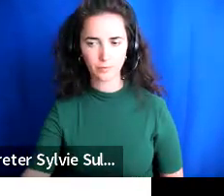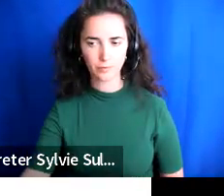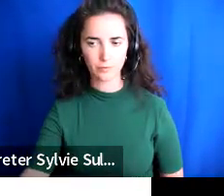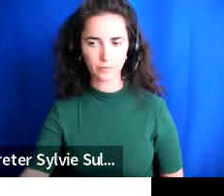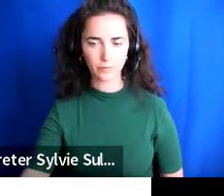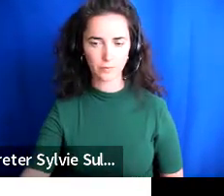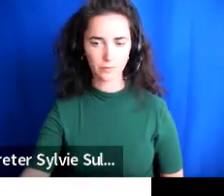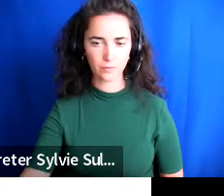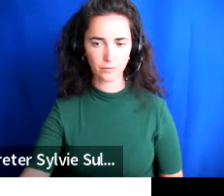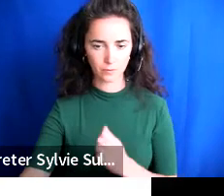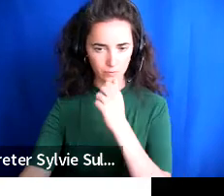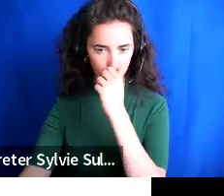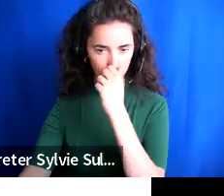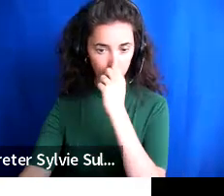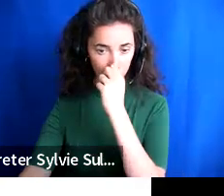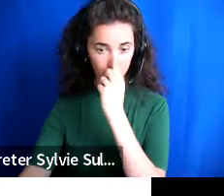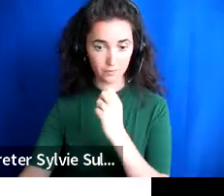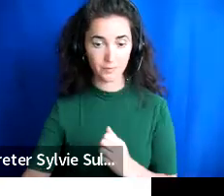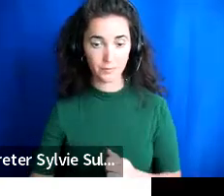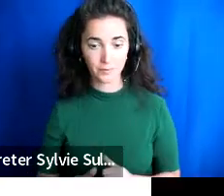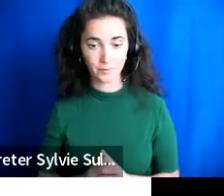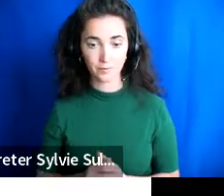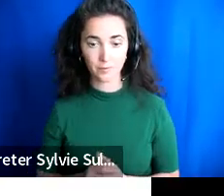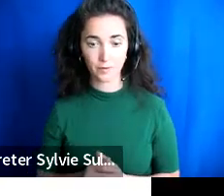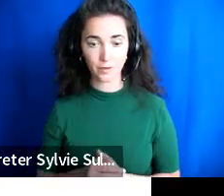Do begin from the beginning, we will have to create these assessment tools.